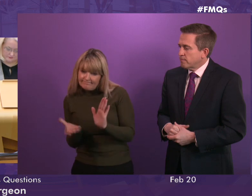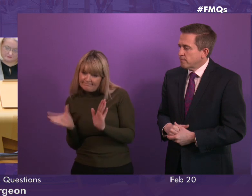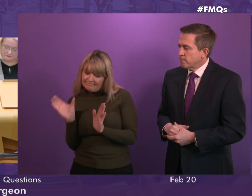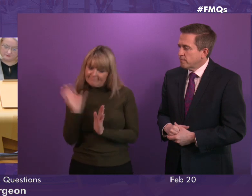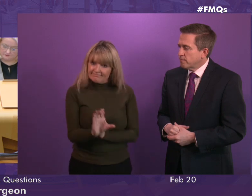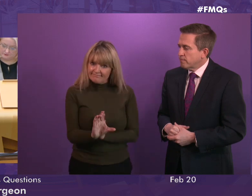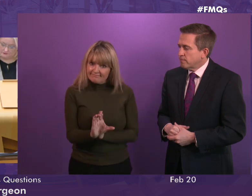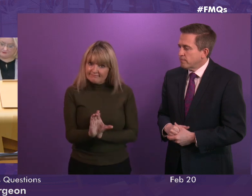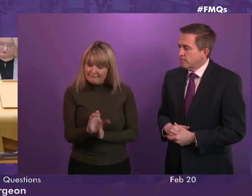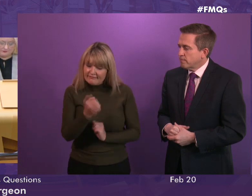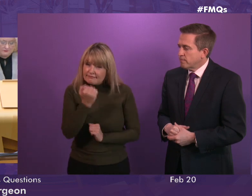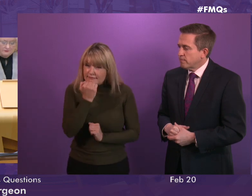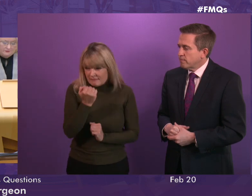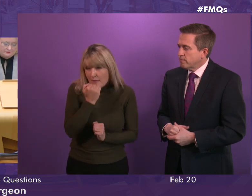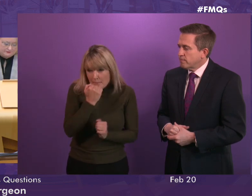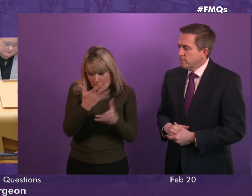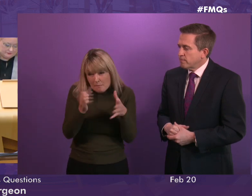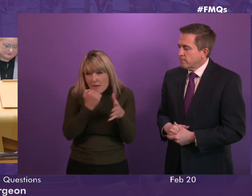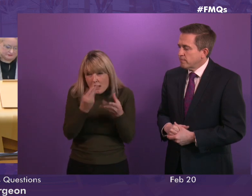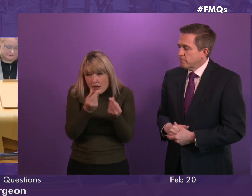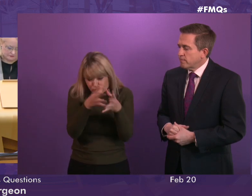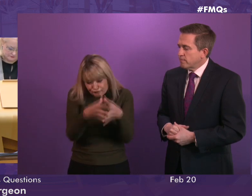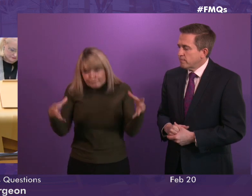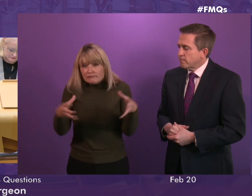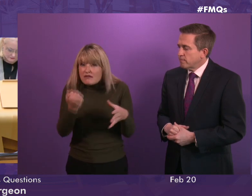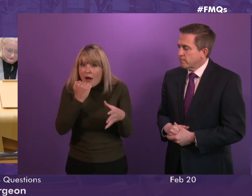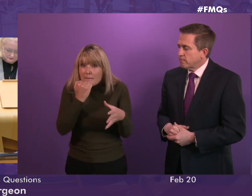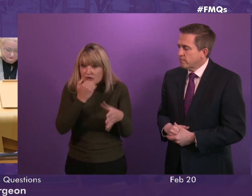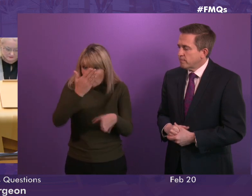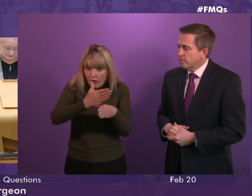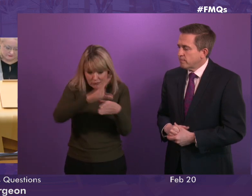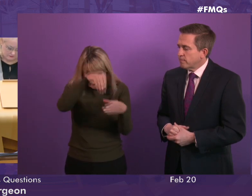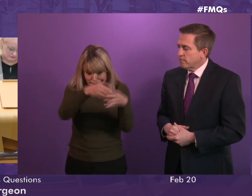health service, we have record numbers of people working in our national health service